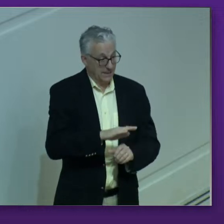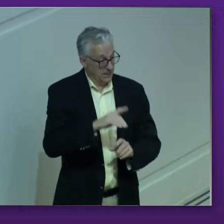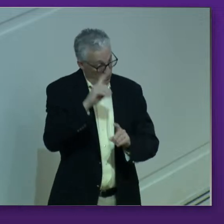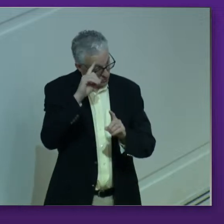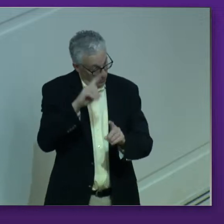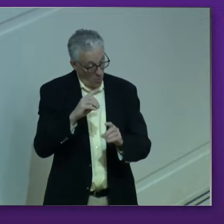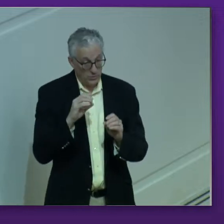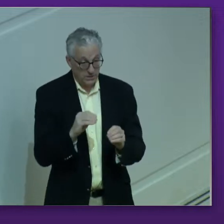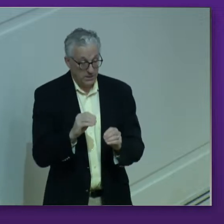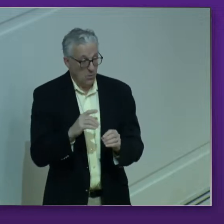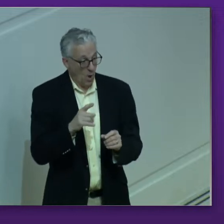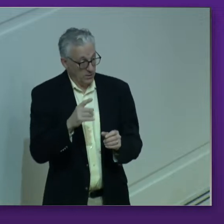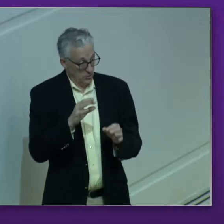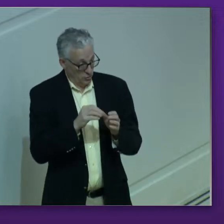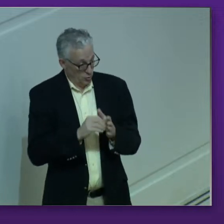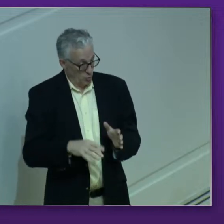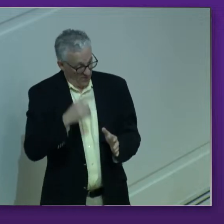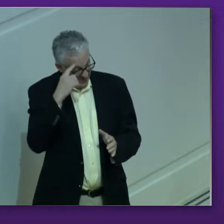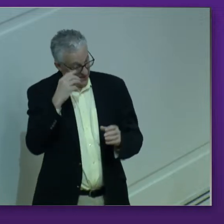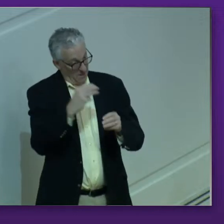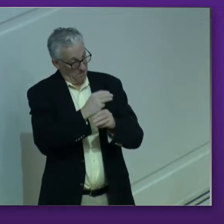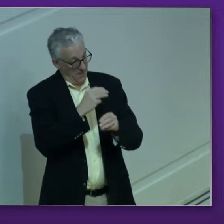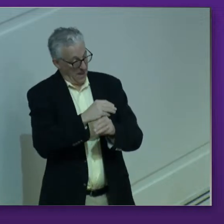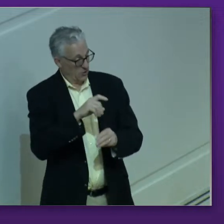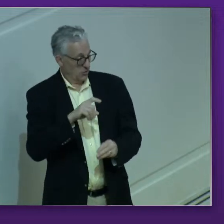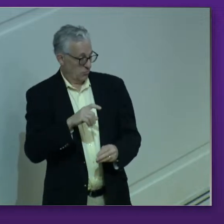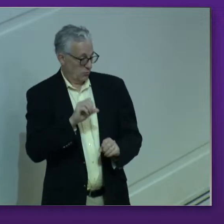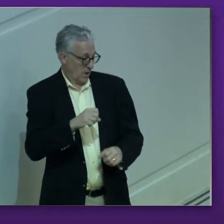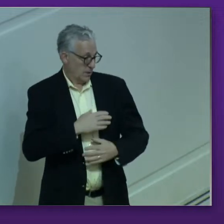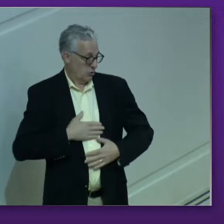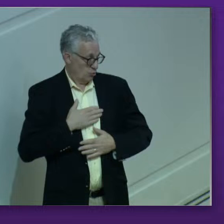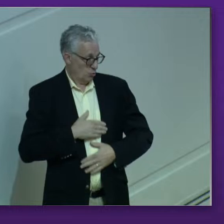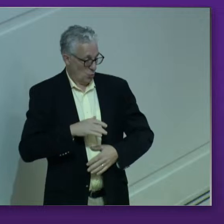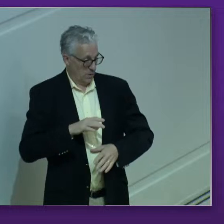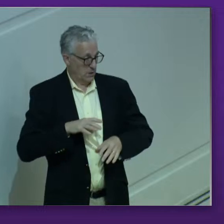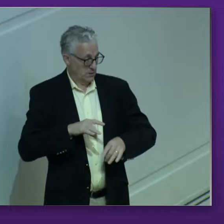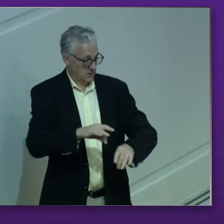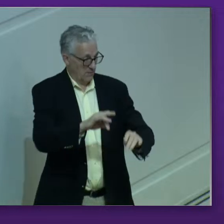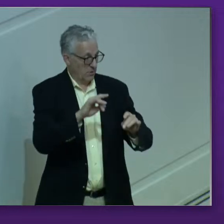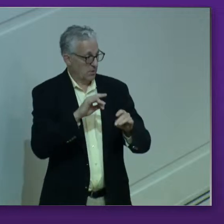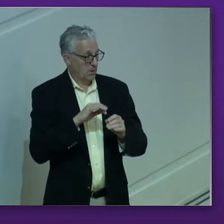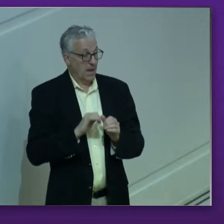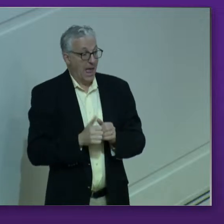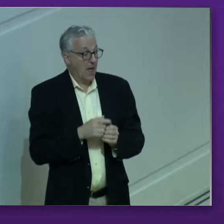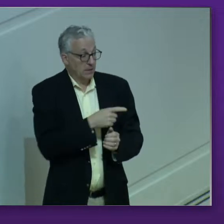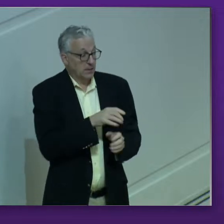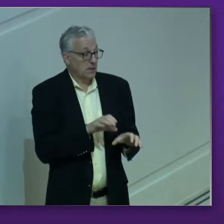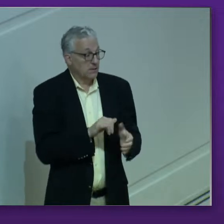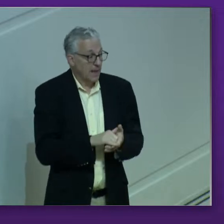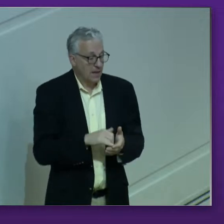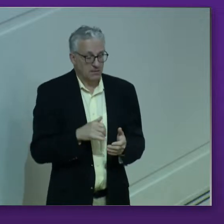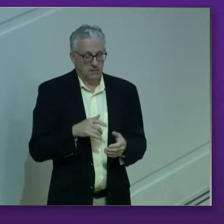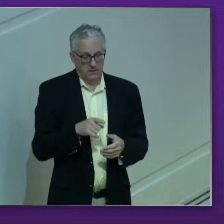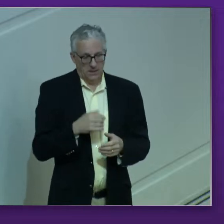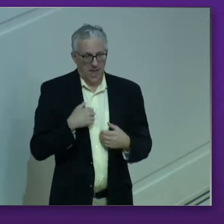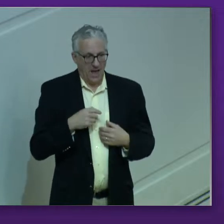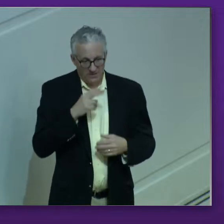THE MAP STATISTICS AND DATA SCIENCE DEPARTMENT WHOSE